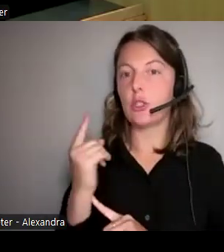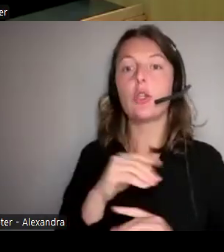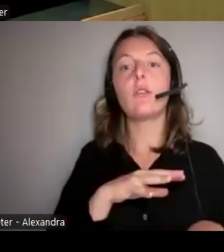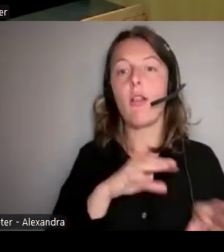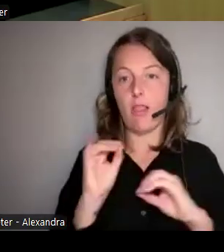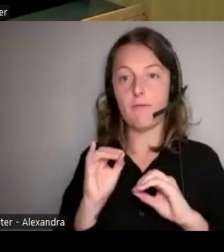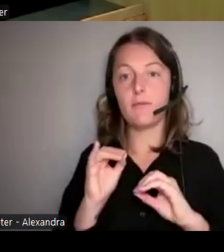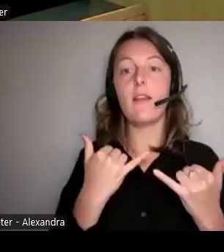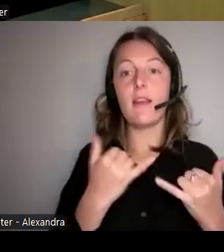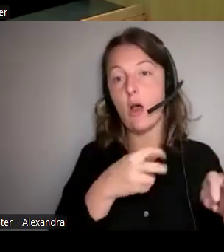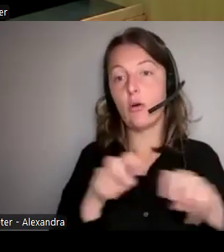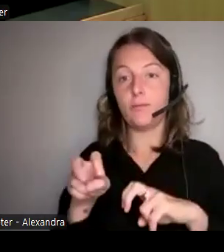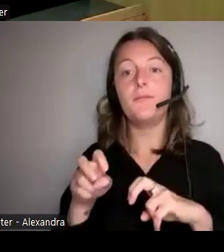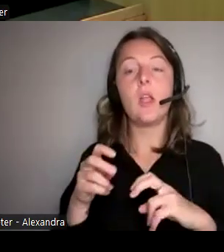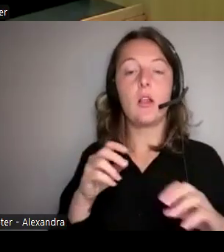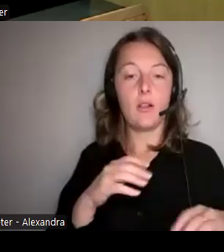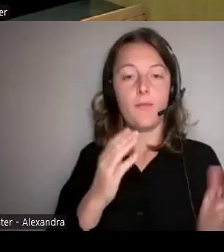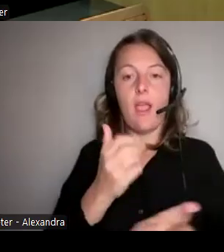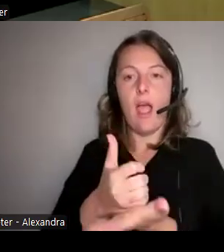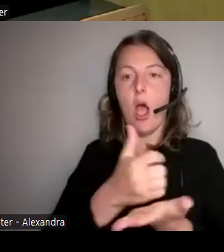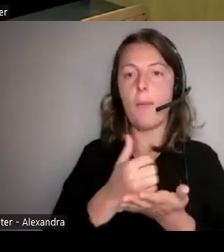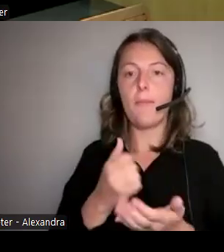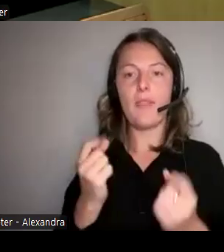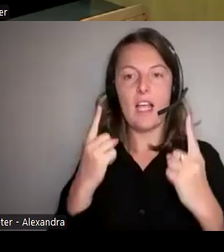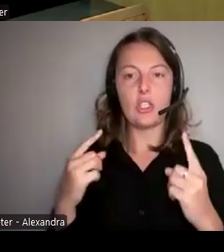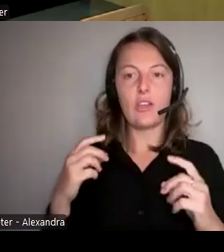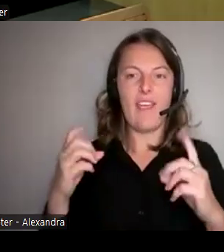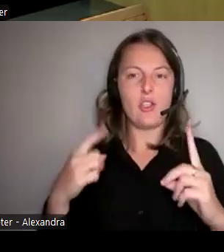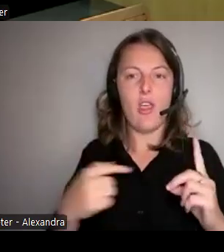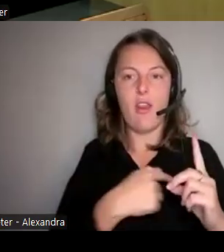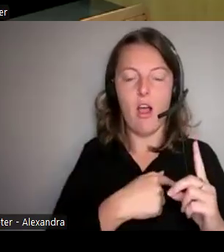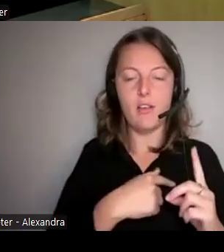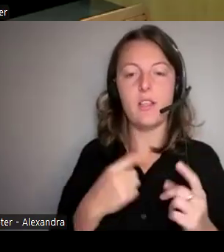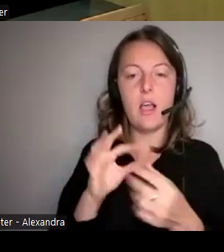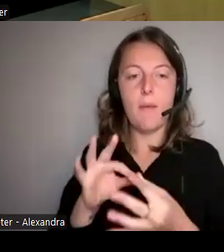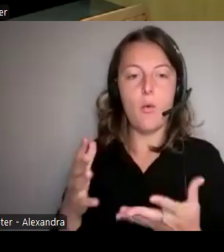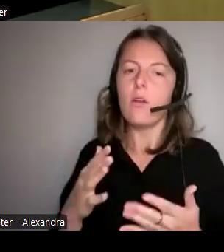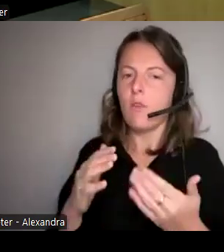um helping to educate us all about all the processes involved in conducting really the